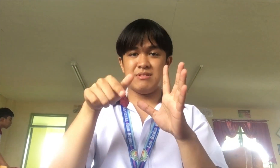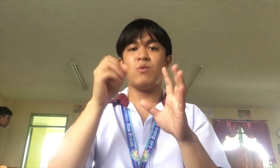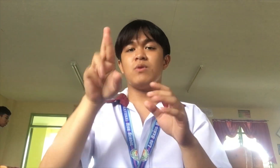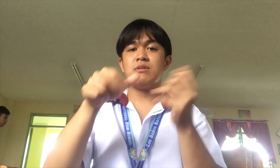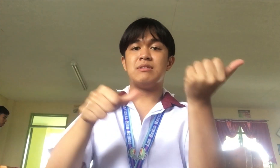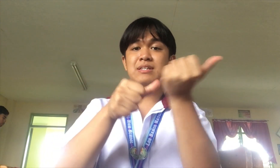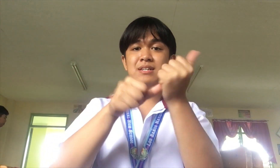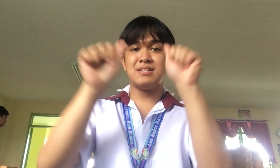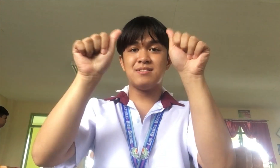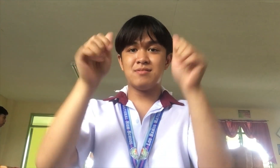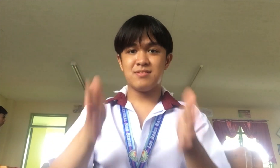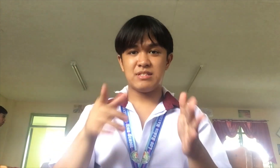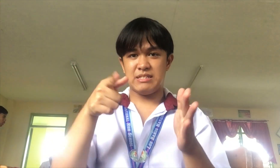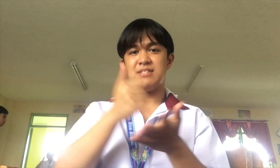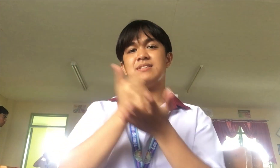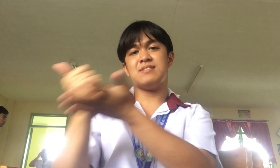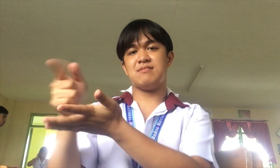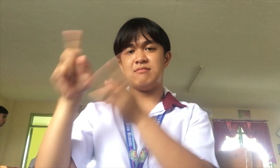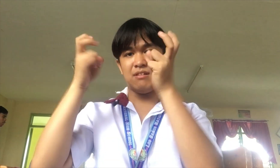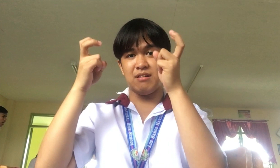or it's also made by their adviser who's willing to help